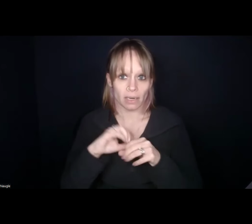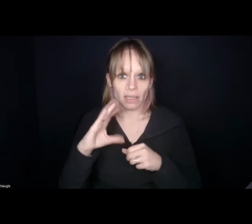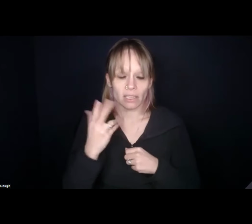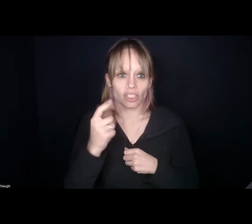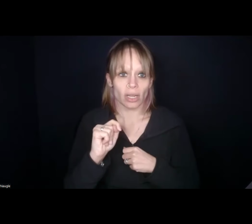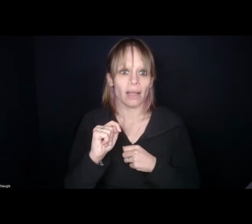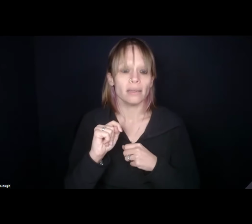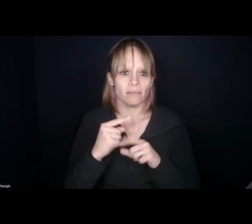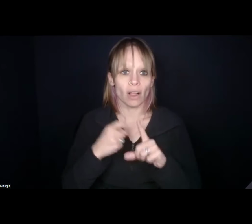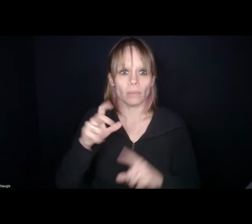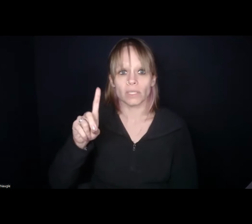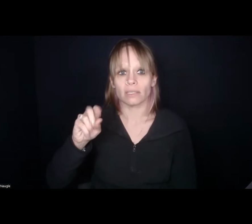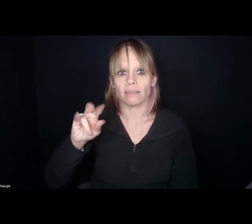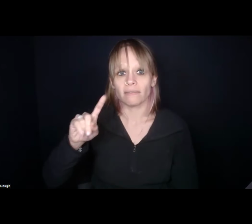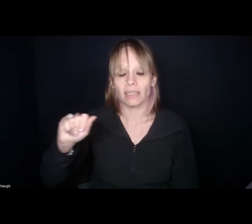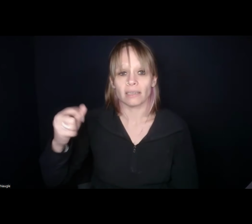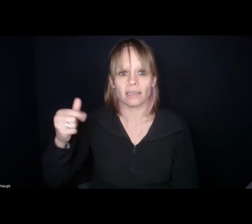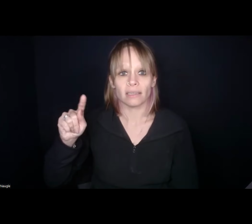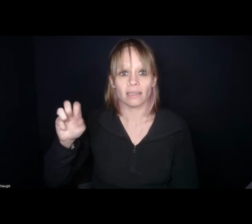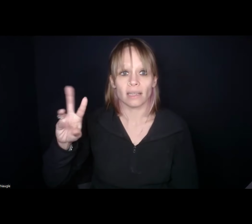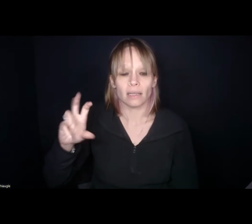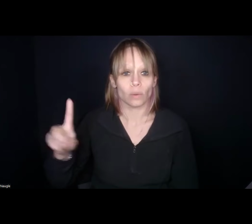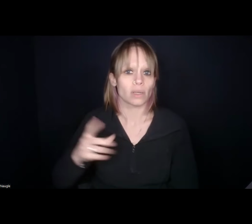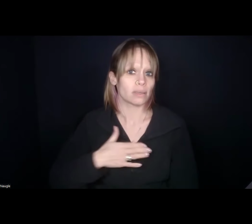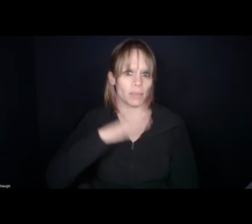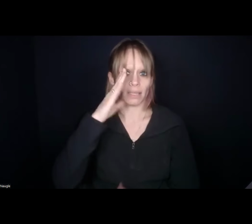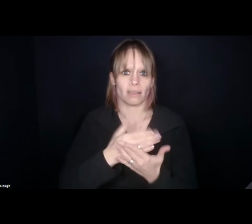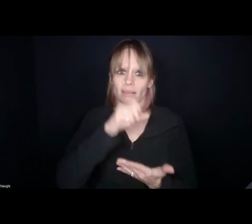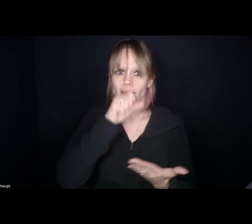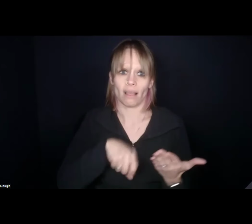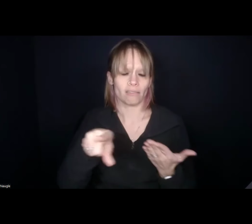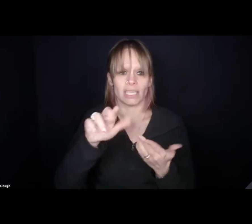really likes his adaptive bike. It's been so good for him and makes a big impact for him. I have been looking for